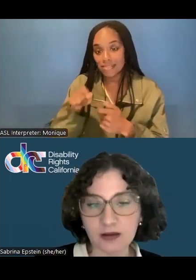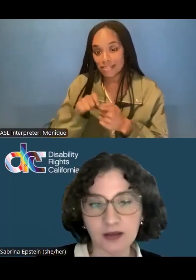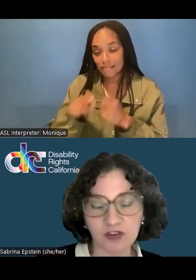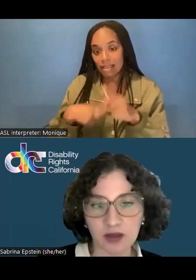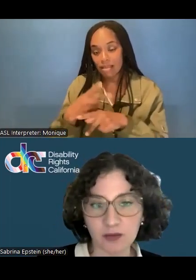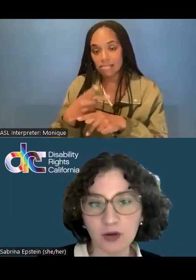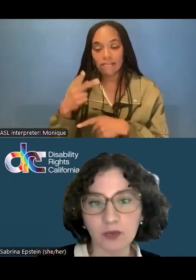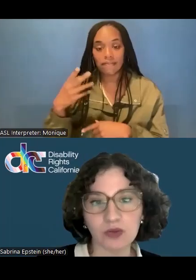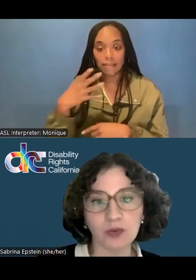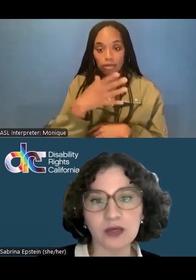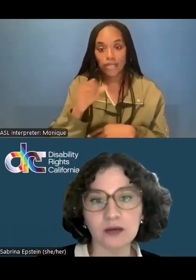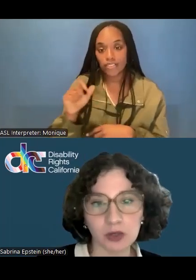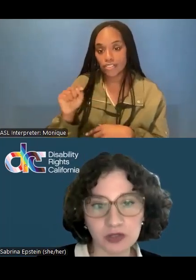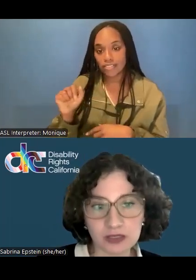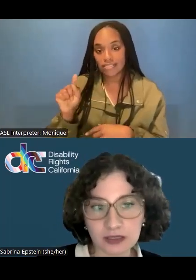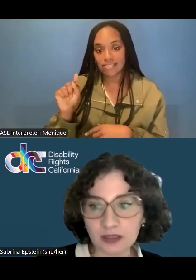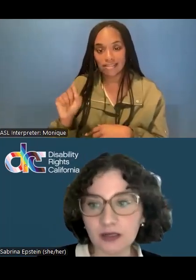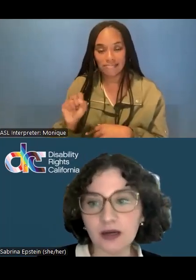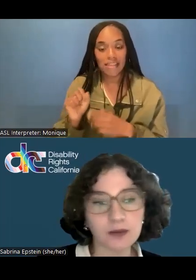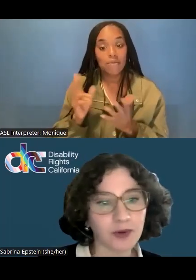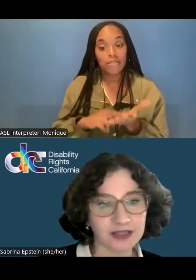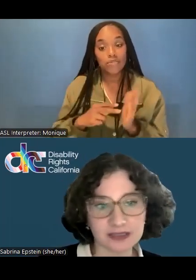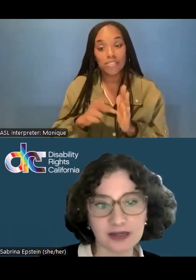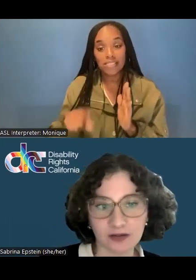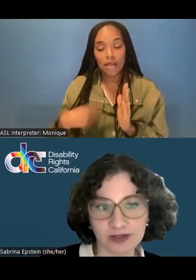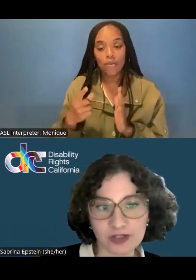leaving them with only emergency and pregnancy coverage.